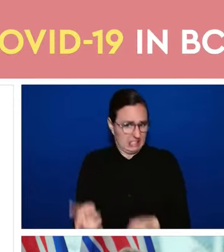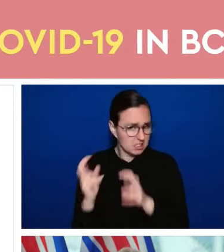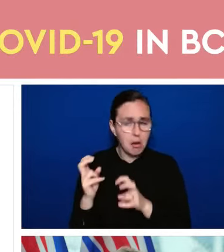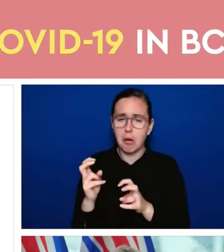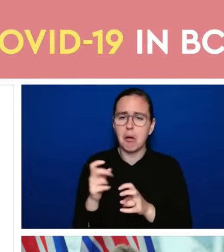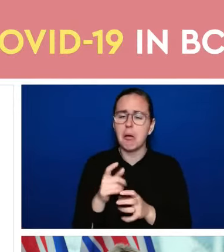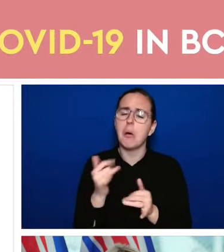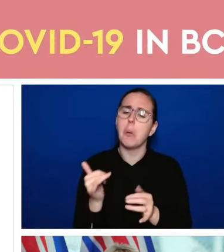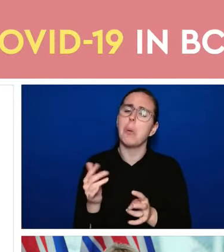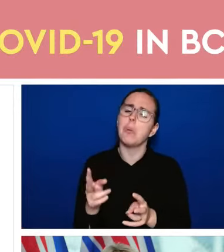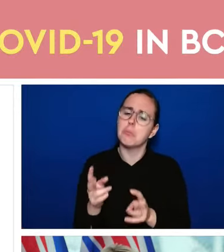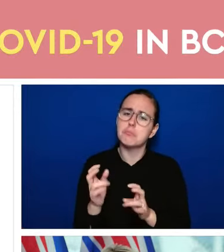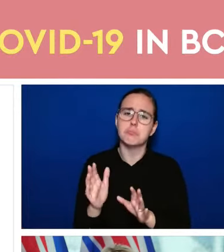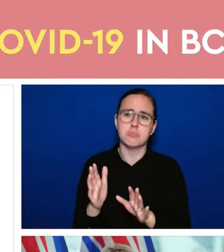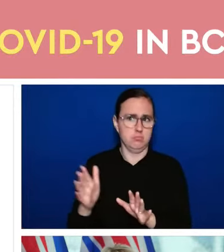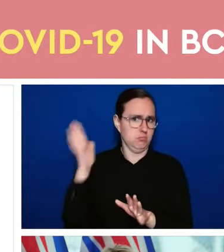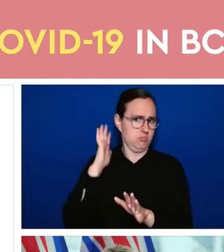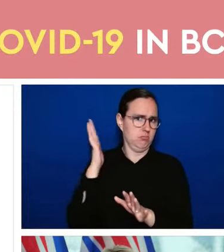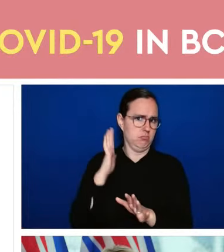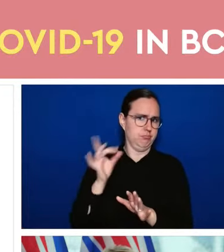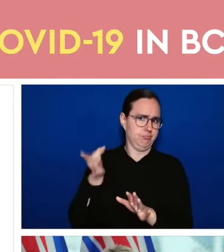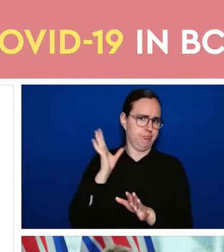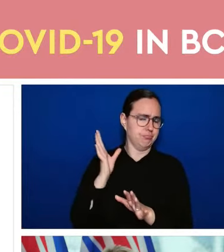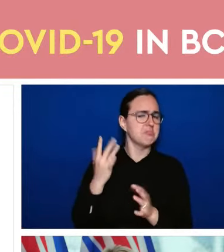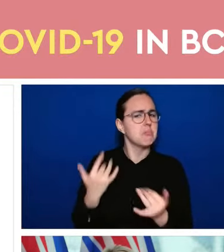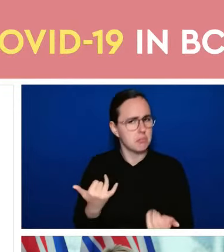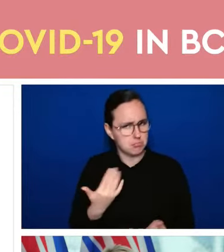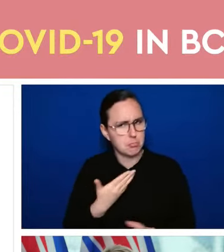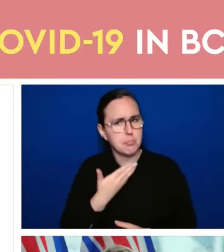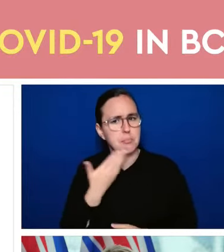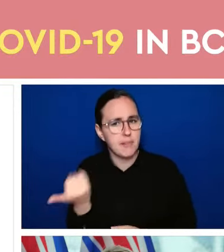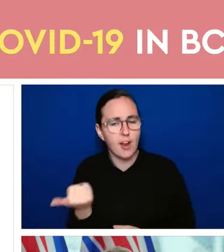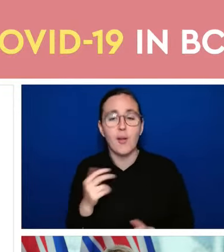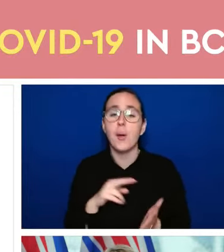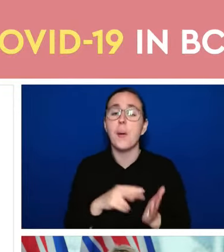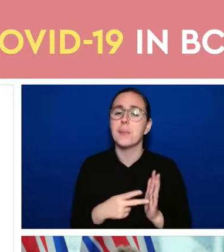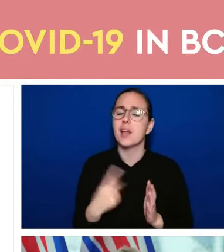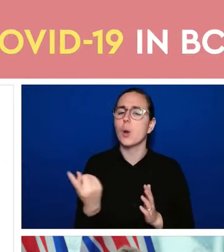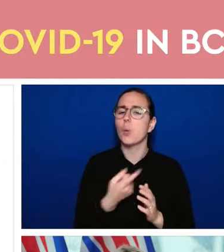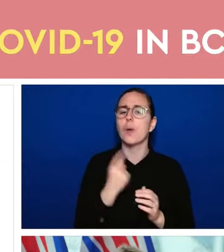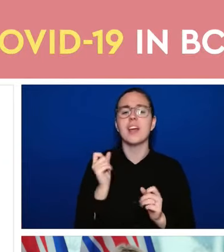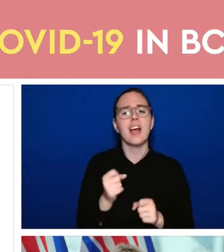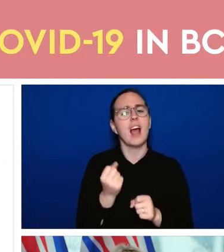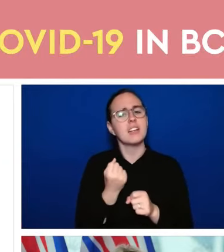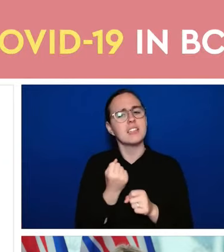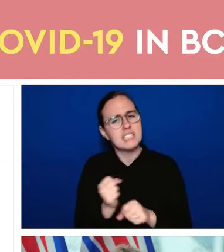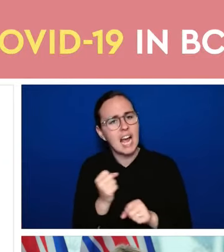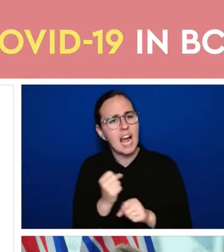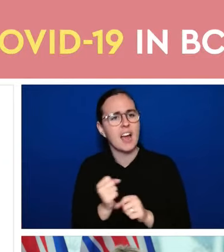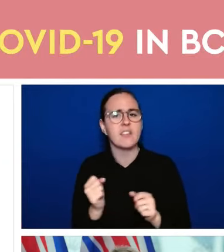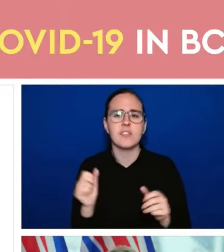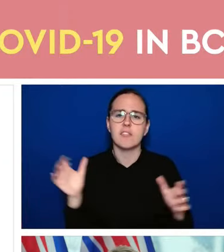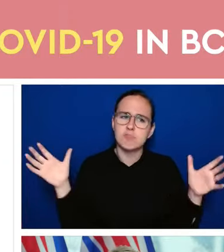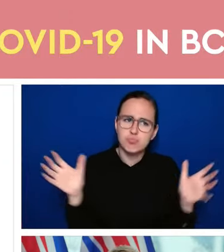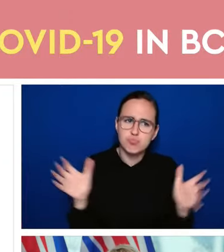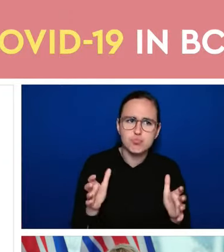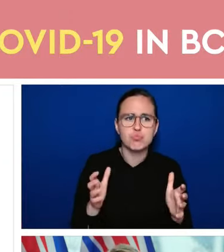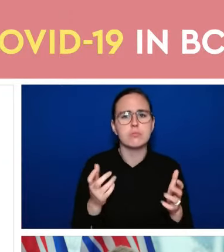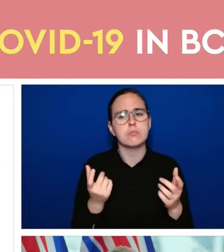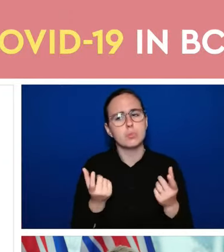means we can go back. Safely doing a lot of the activities that we do and critical that in